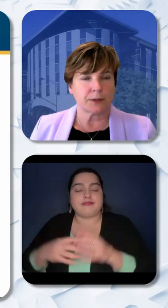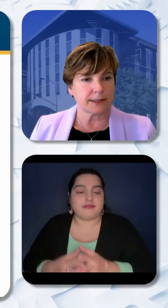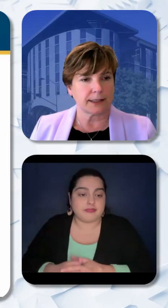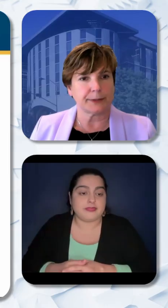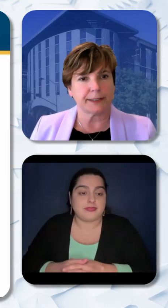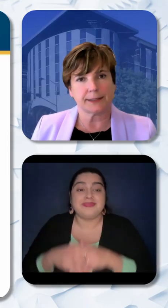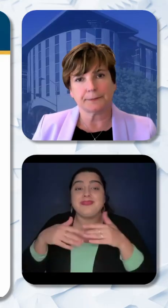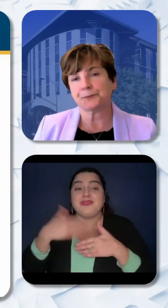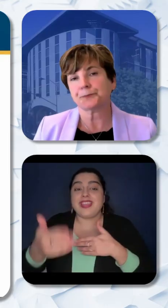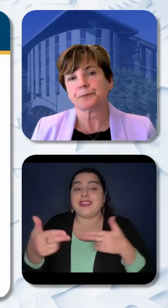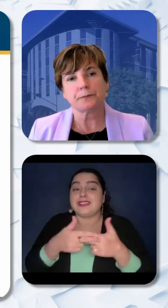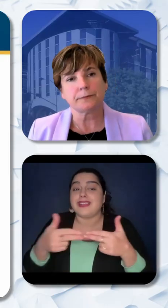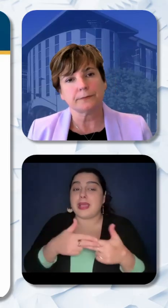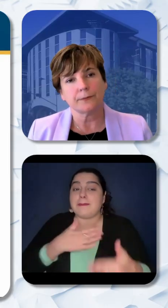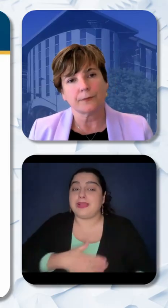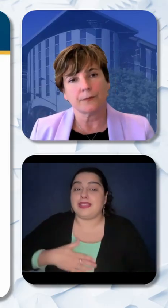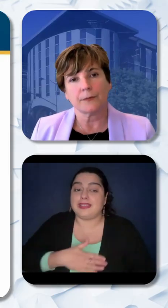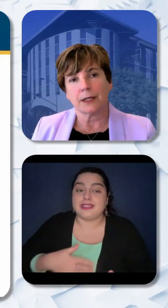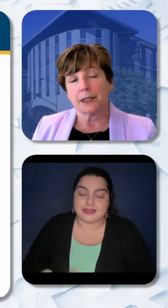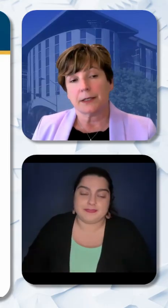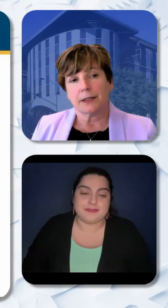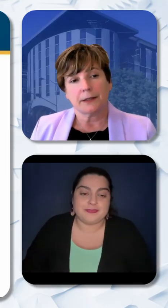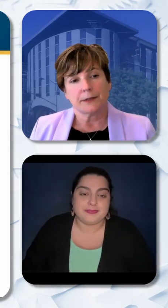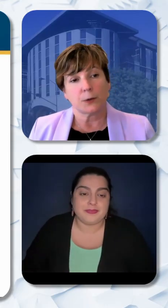So, next slide, please.